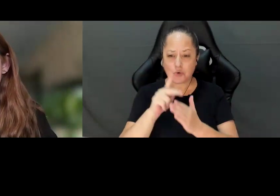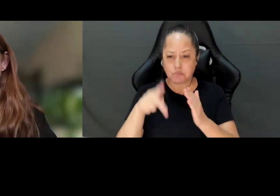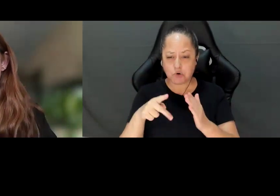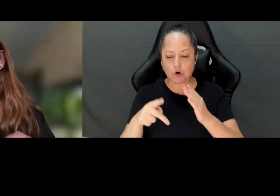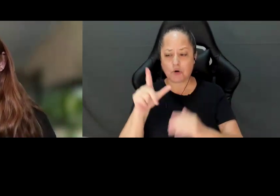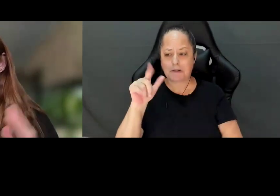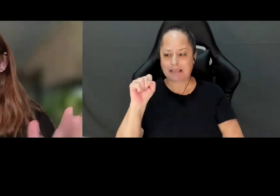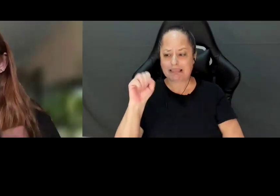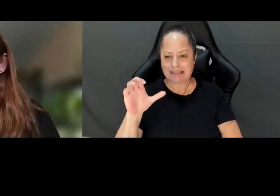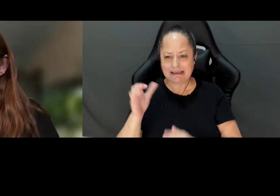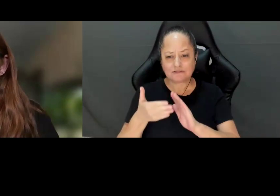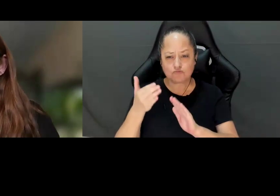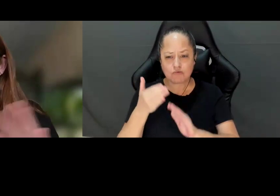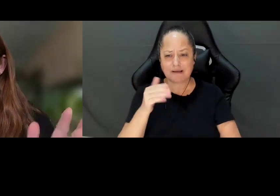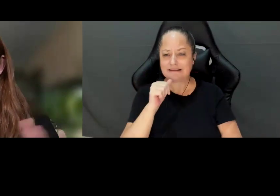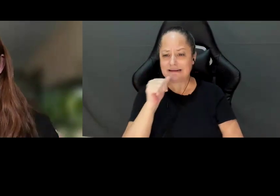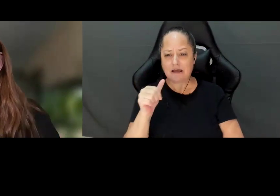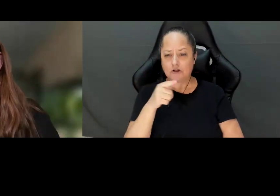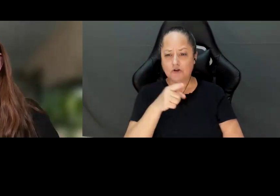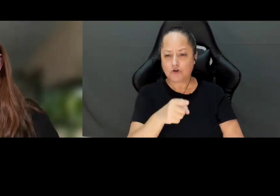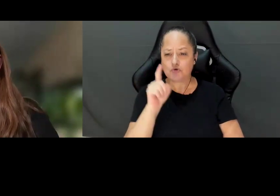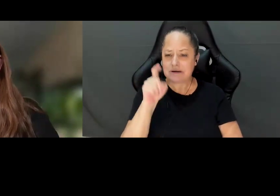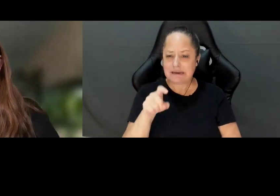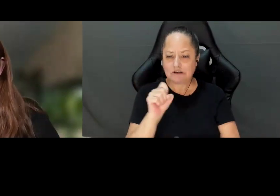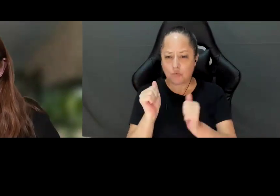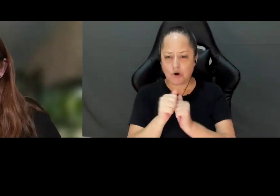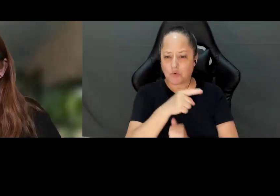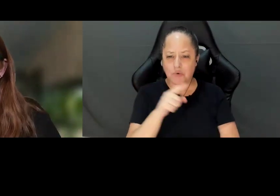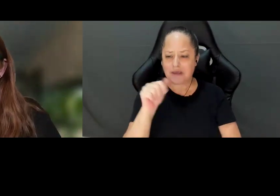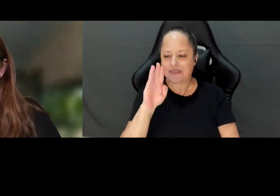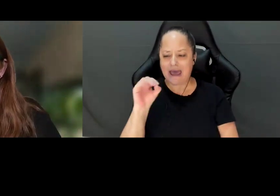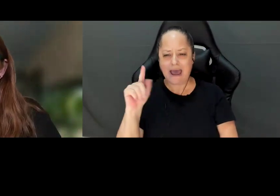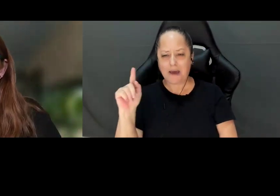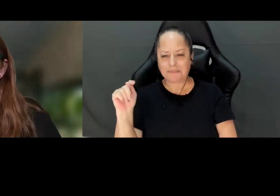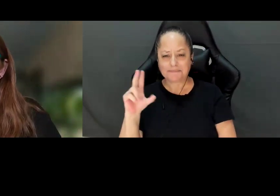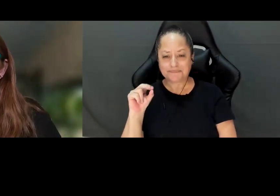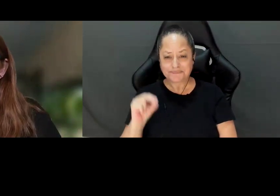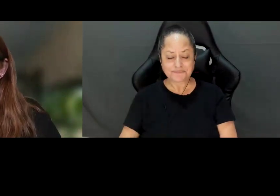It is not that you are needing to work with Abbott.